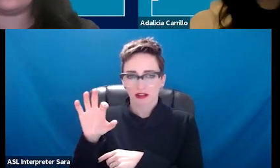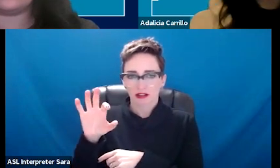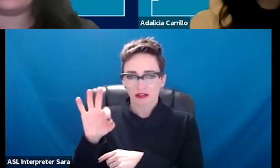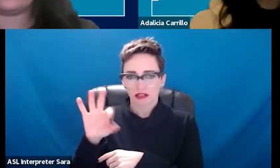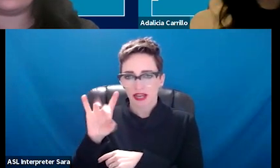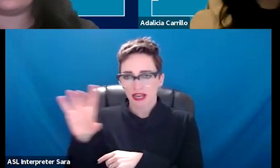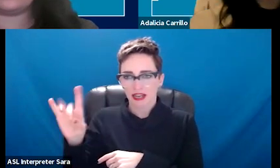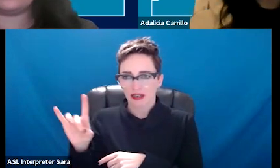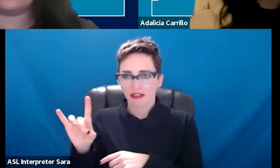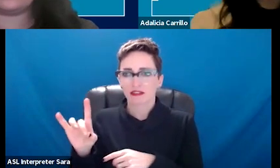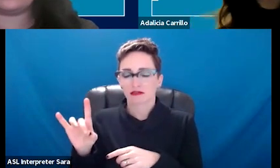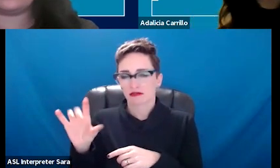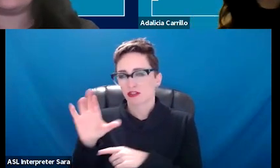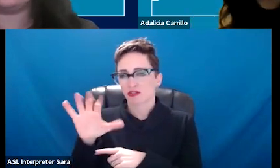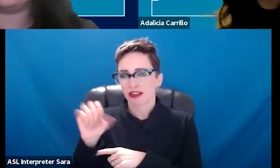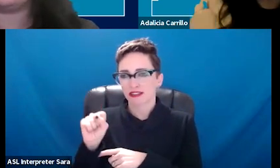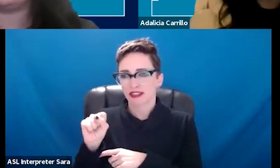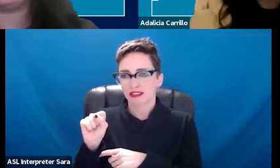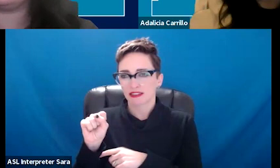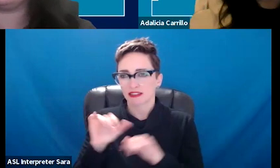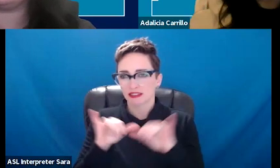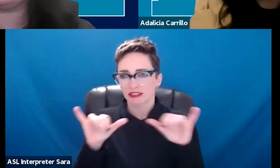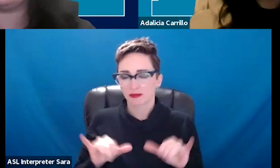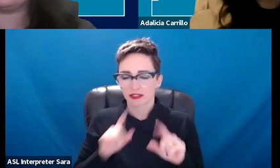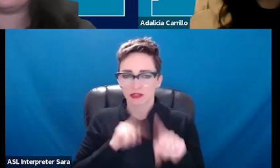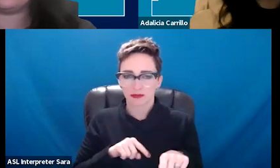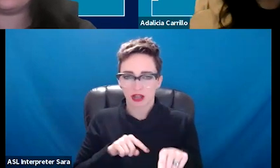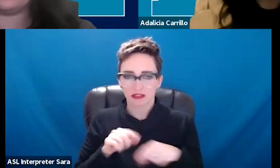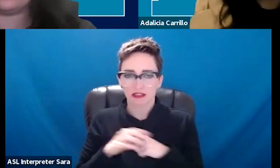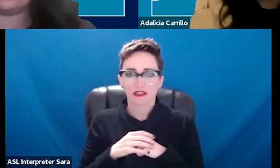Training and Technical Assistance Center that is operated by Altarum.